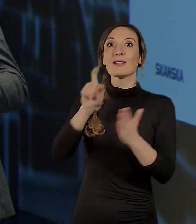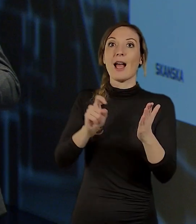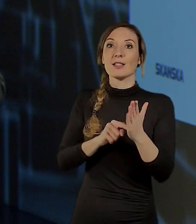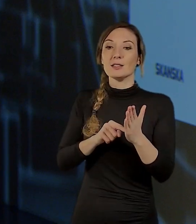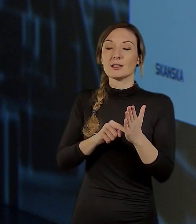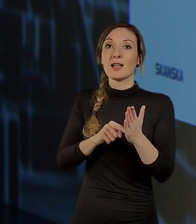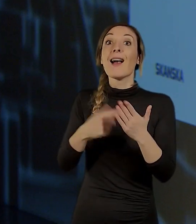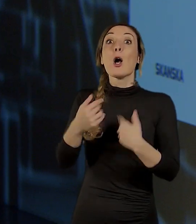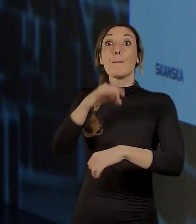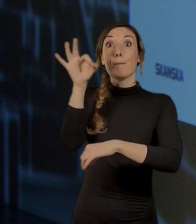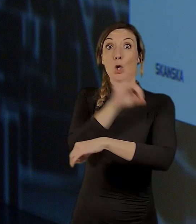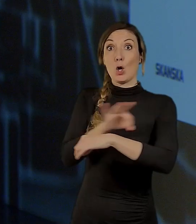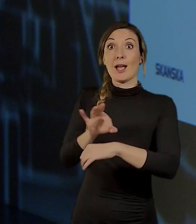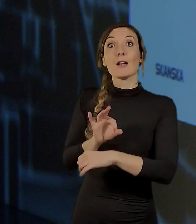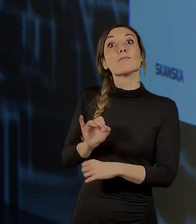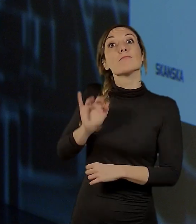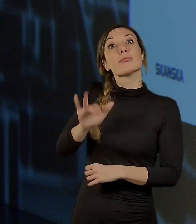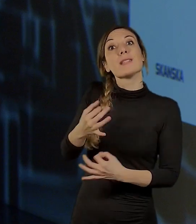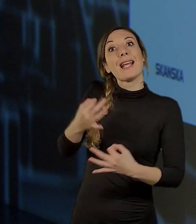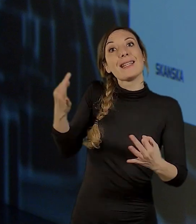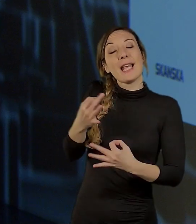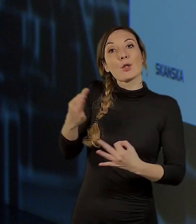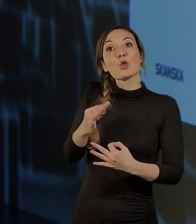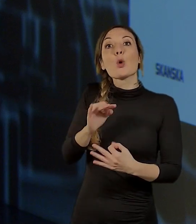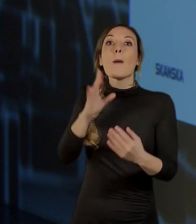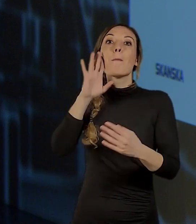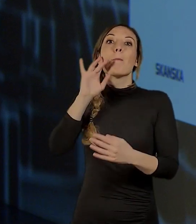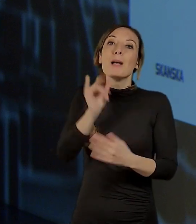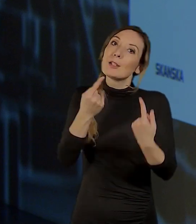And does it also apply to the entire surrounding area, the entire Prague 12 district,